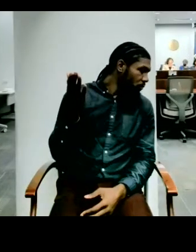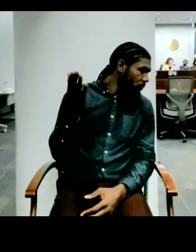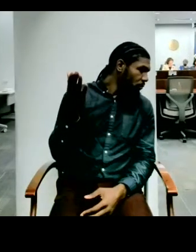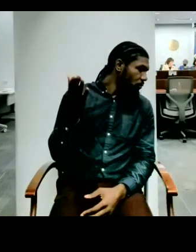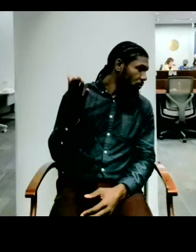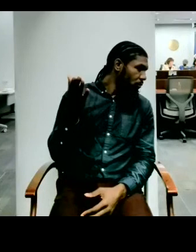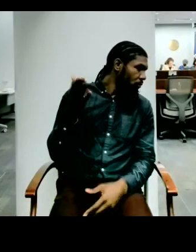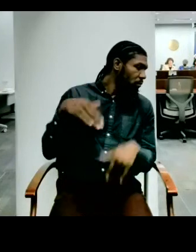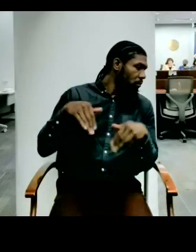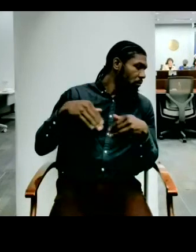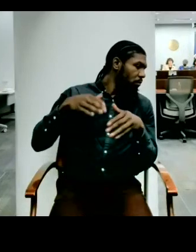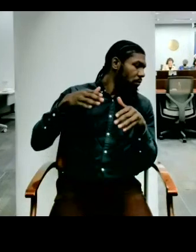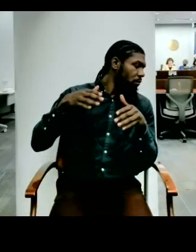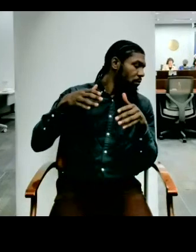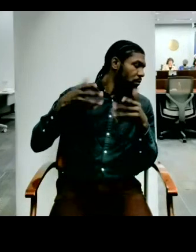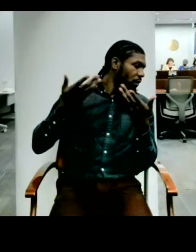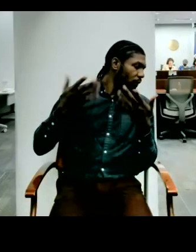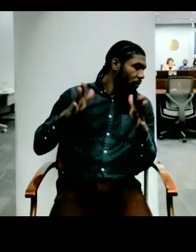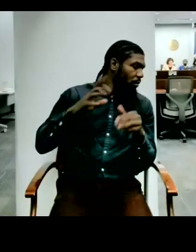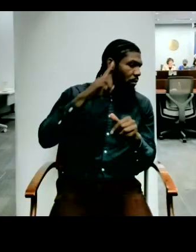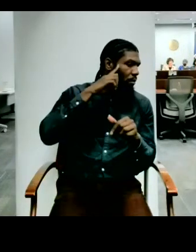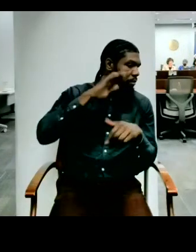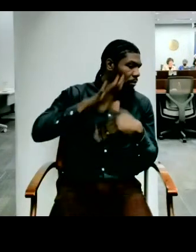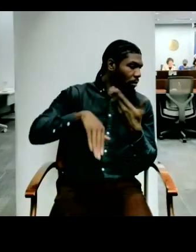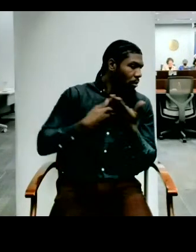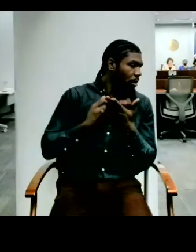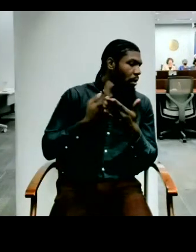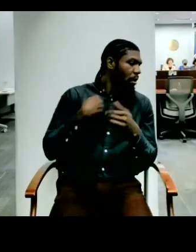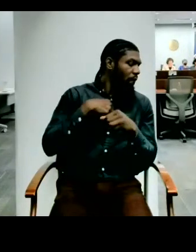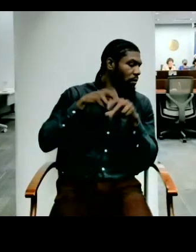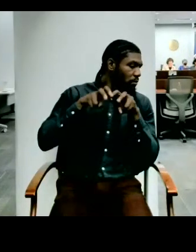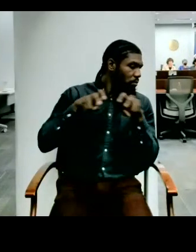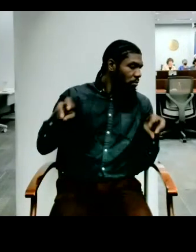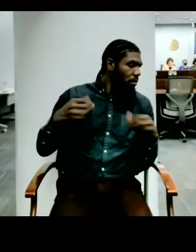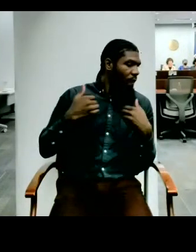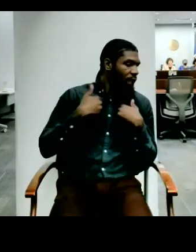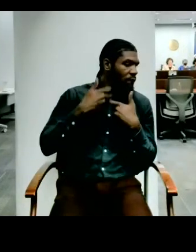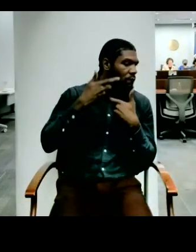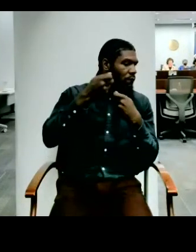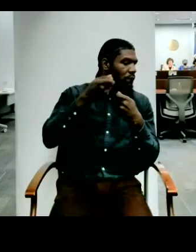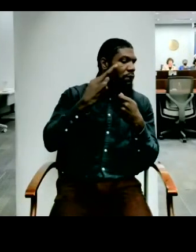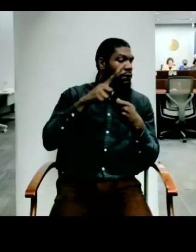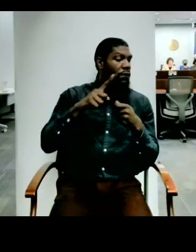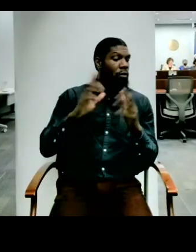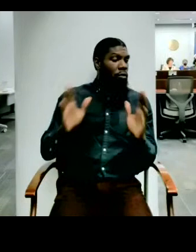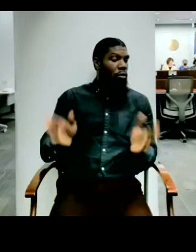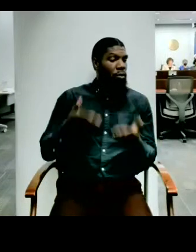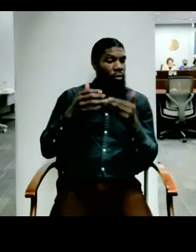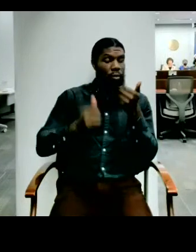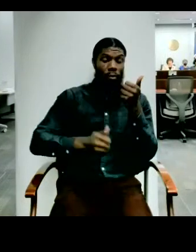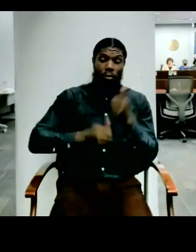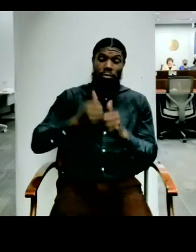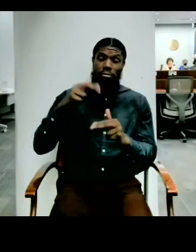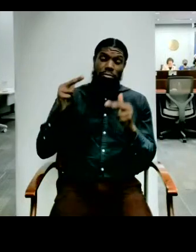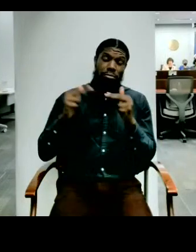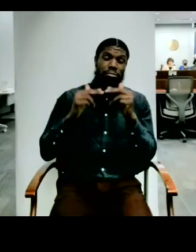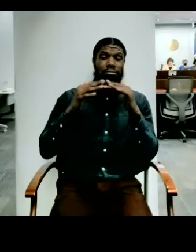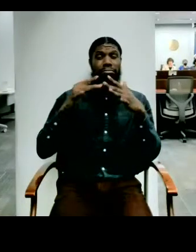all of us on this diet share an interest in encouraging the most robust public comment.